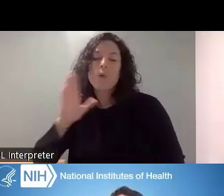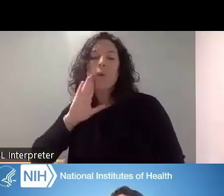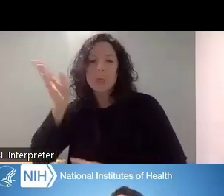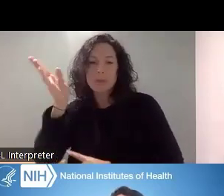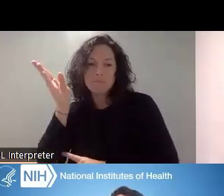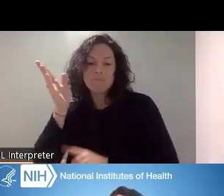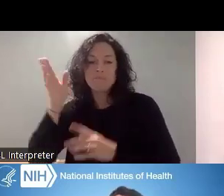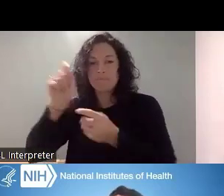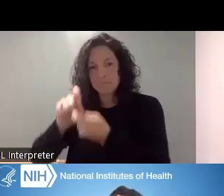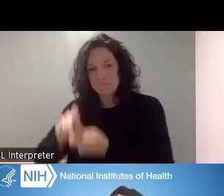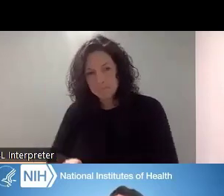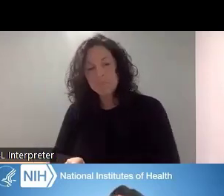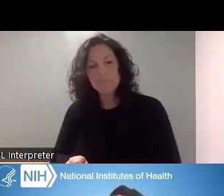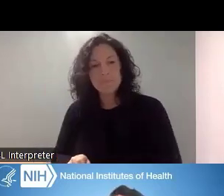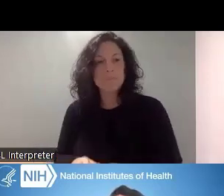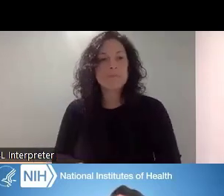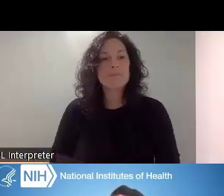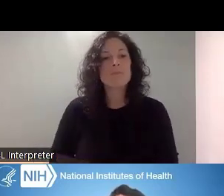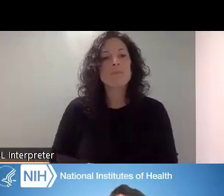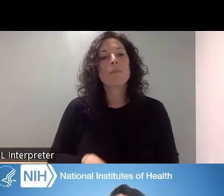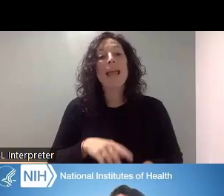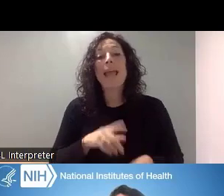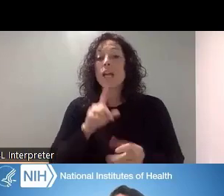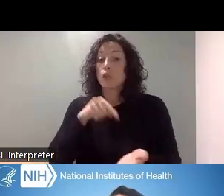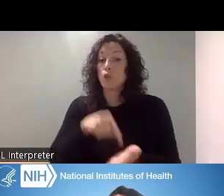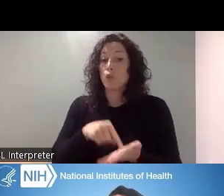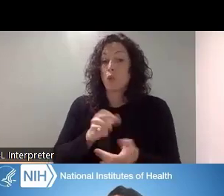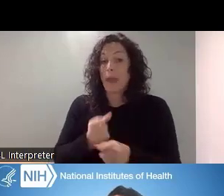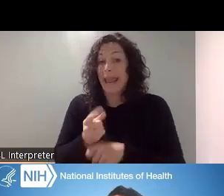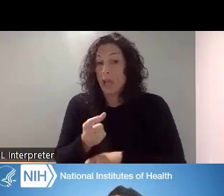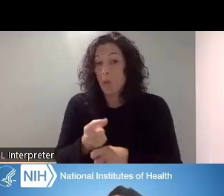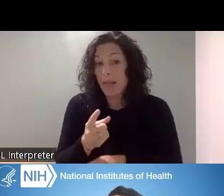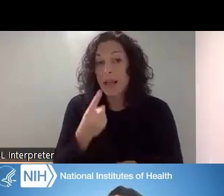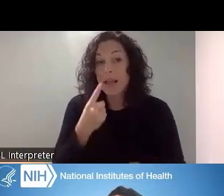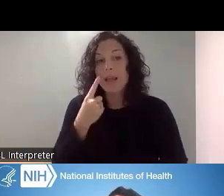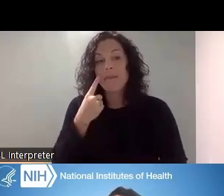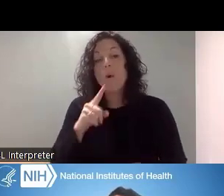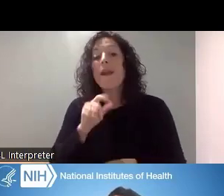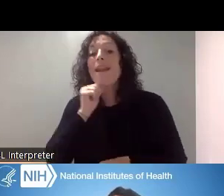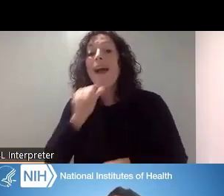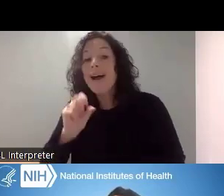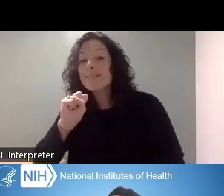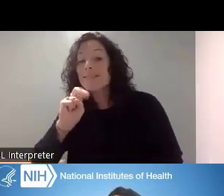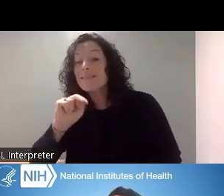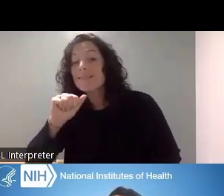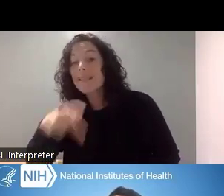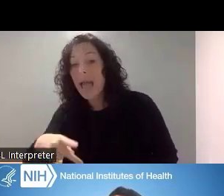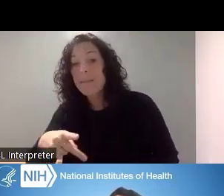The FFR is due annually for non-SNAP awards, and if you have a SNAP award,